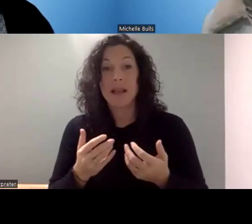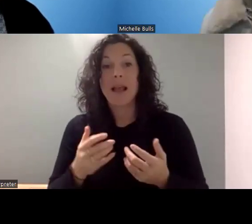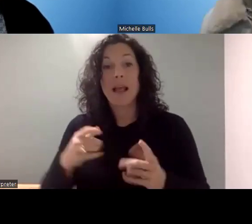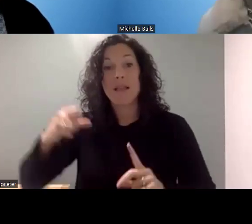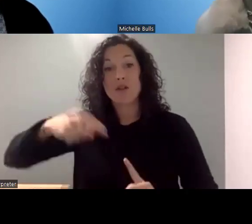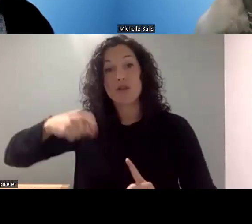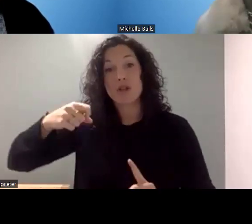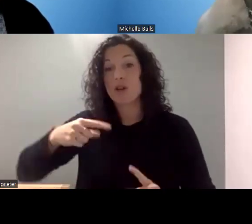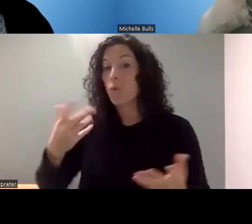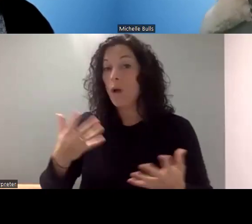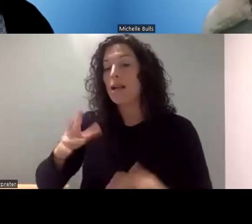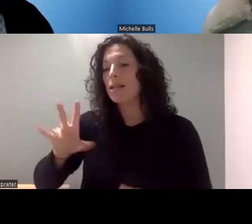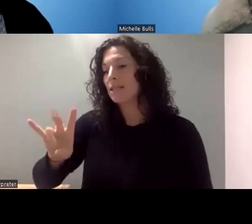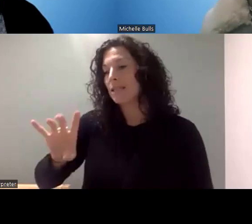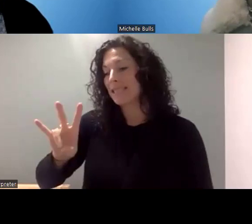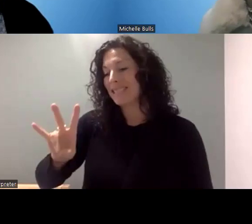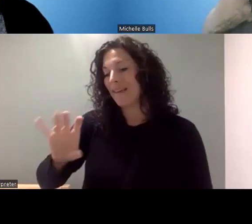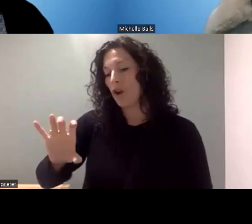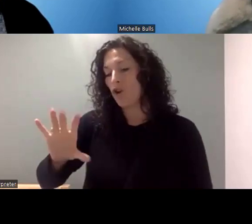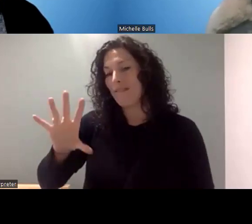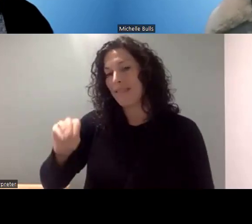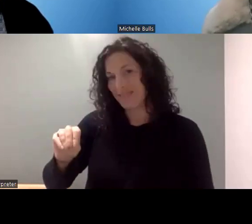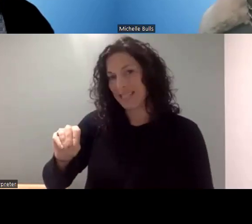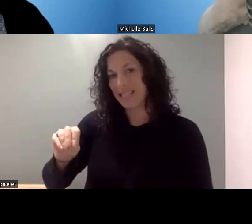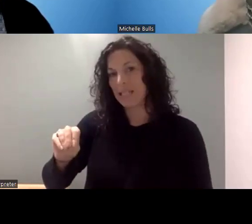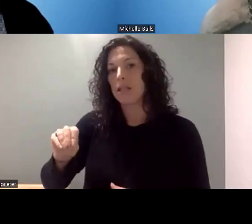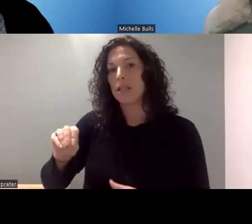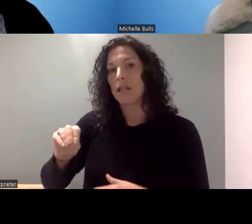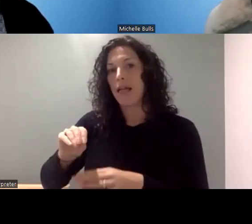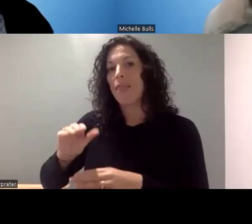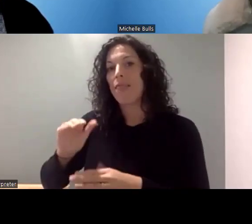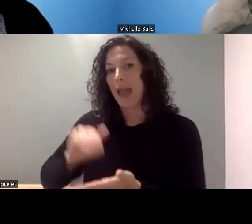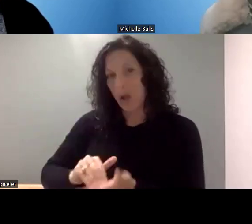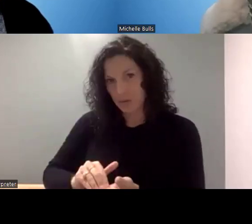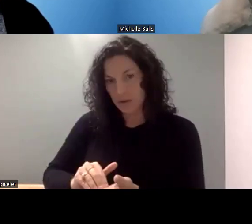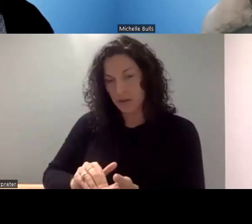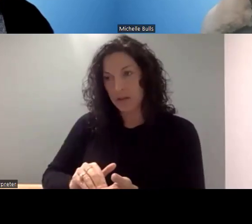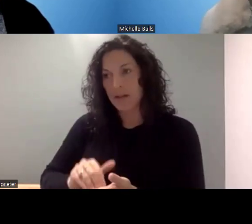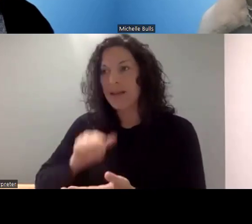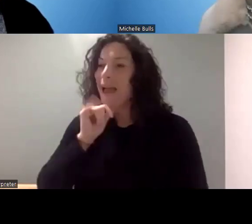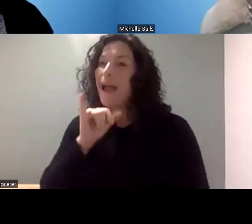not whether or not they are a sub to a prime.